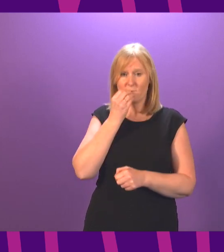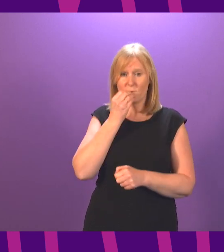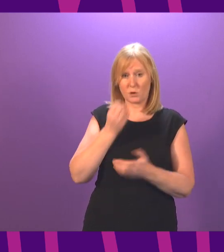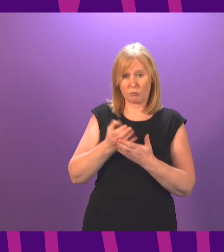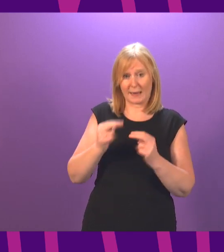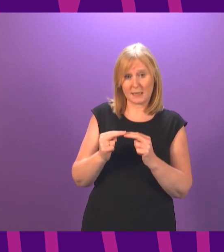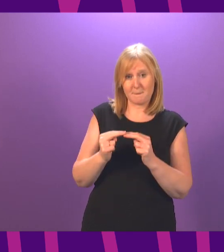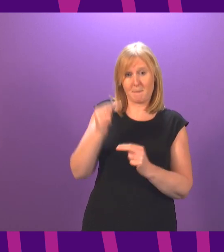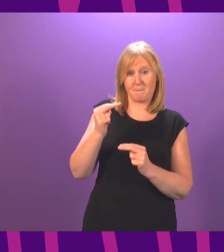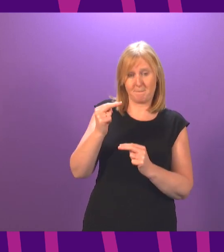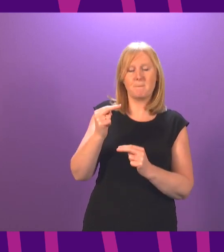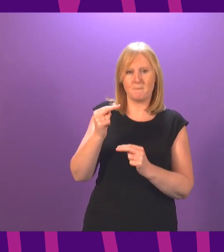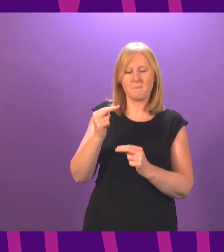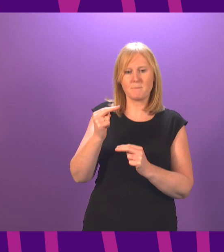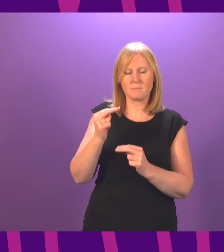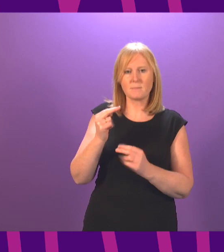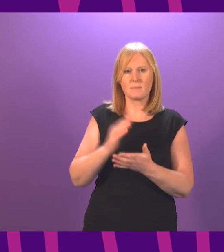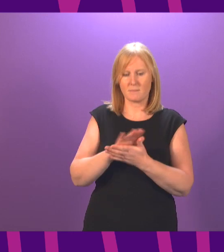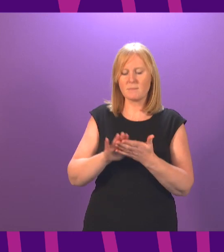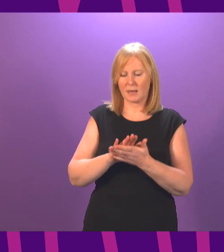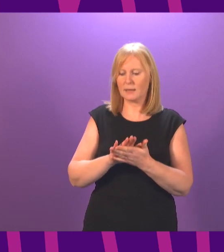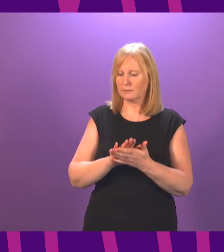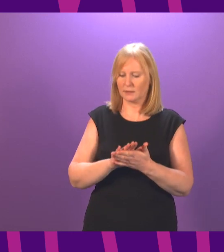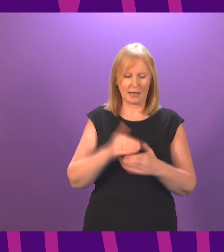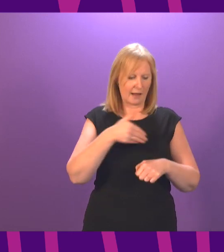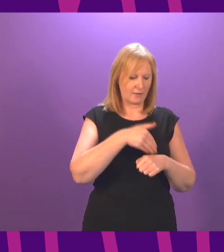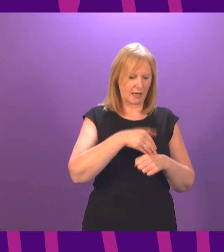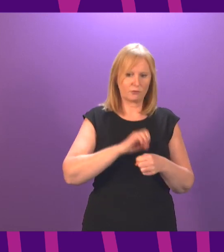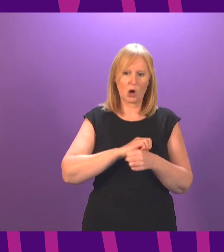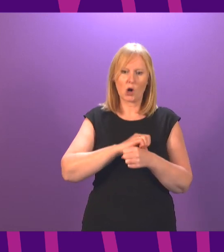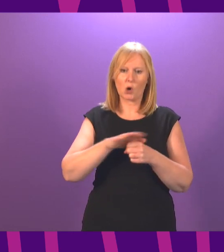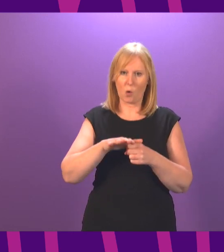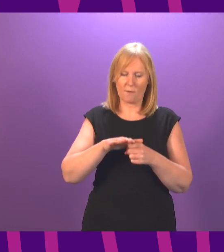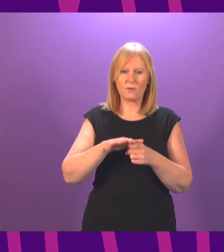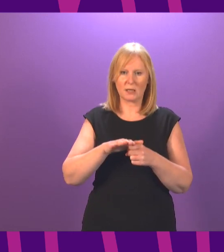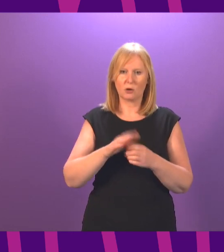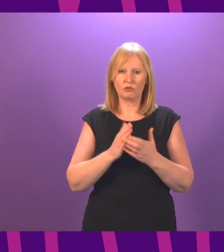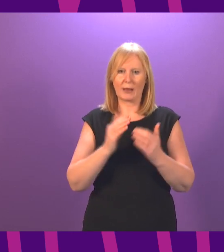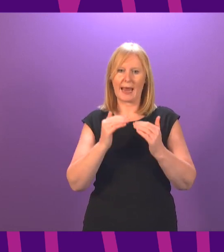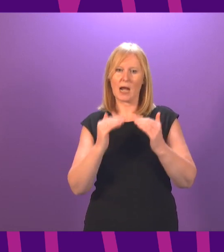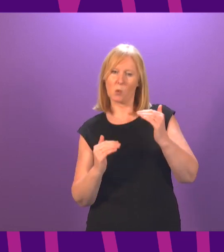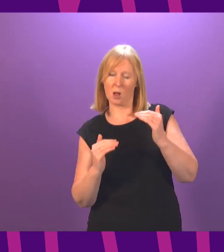year would come in the wake of the impact that Covid has had on inequality and wellbeing.